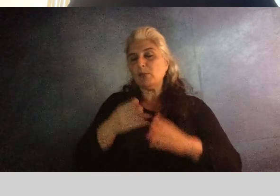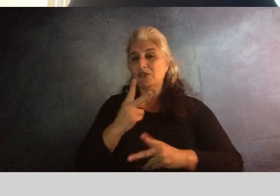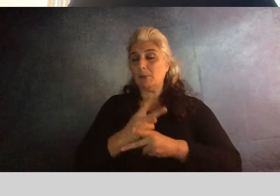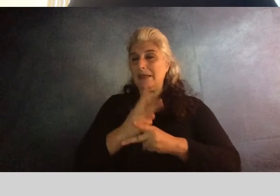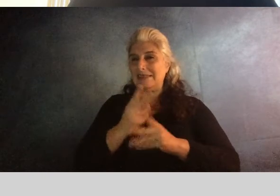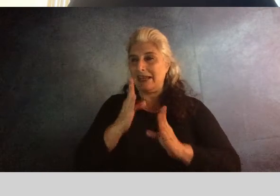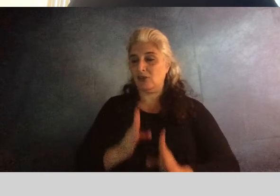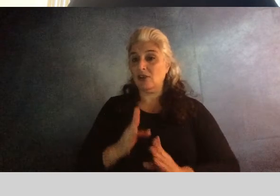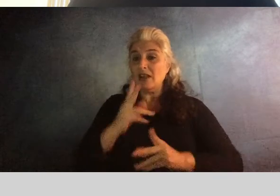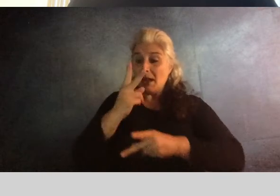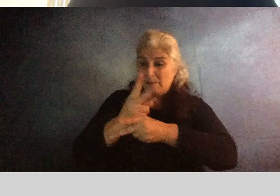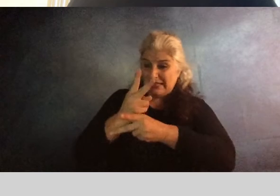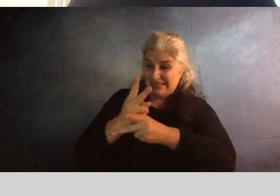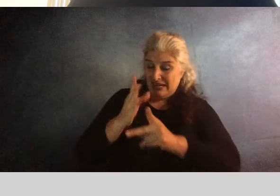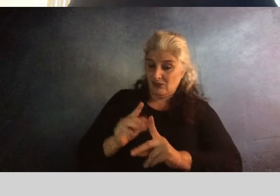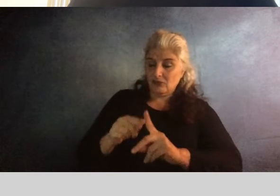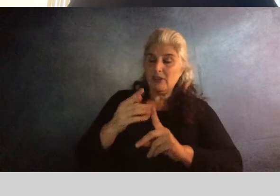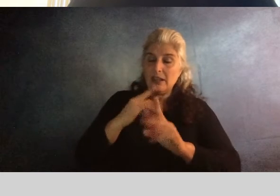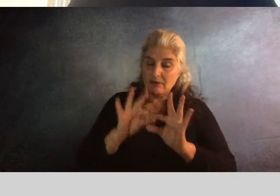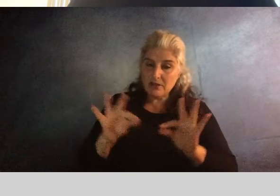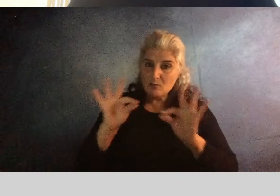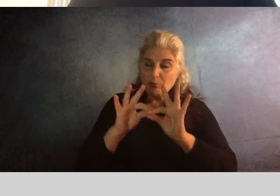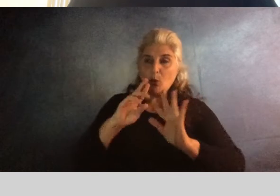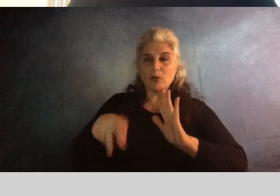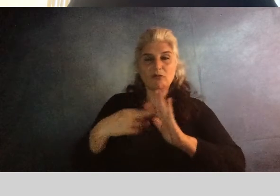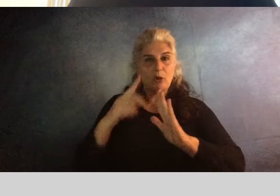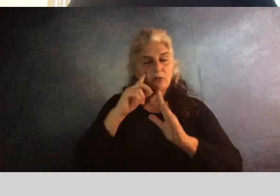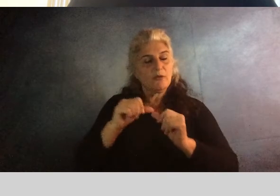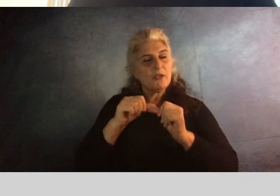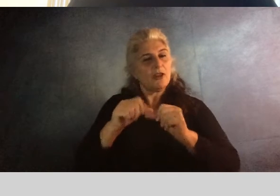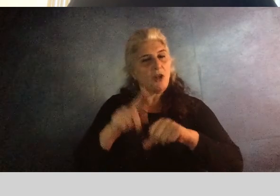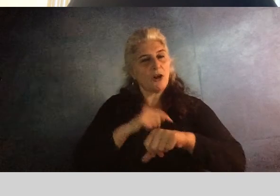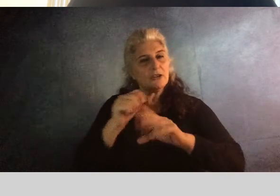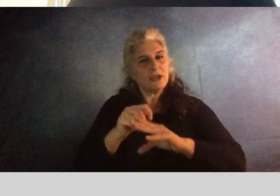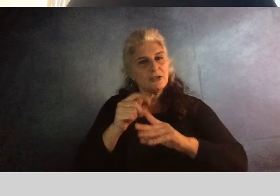Maintainers play a key role in the long-term maintenance and continuity of a project.